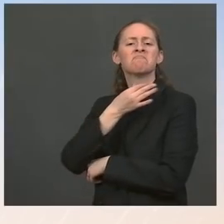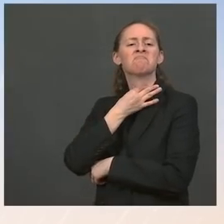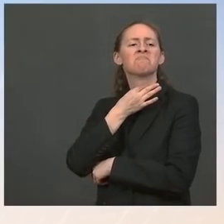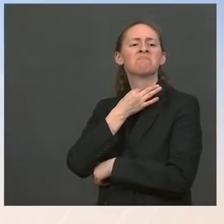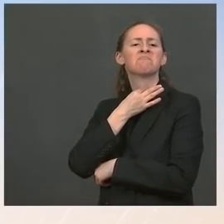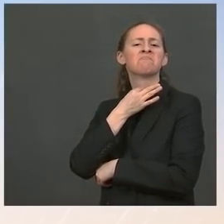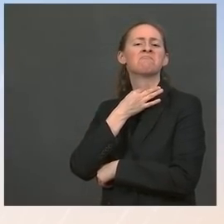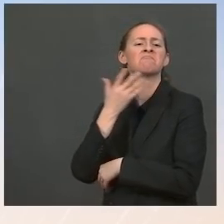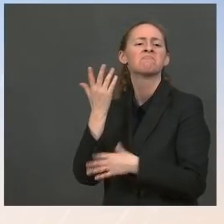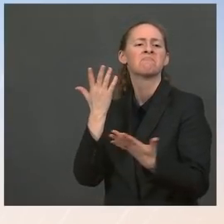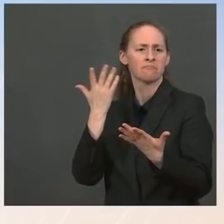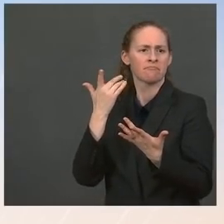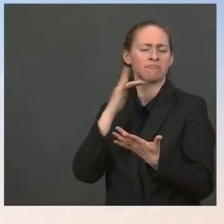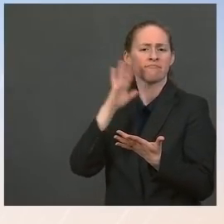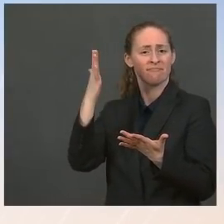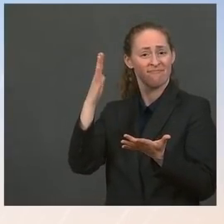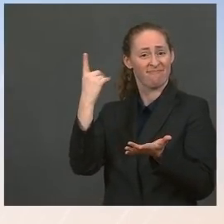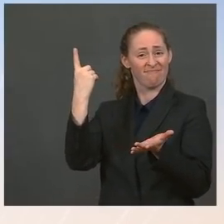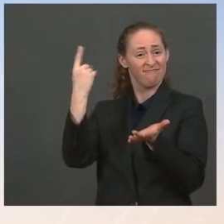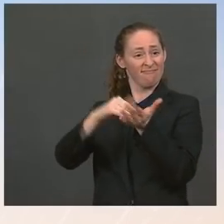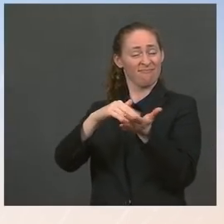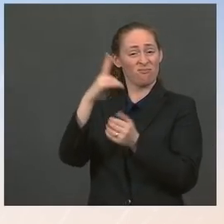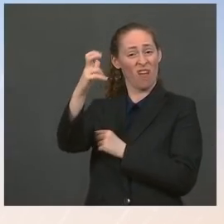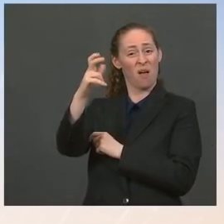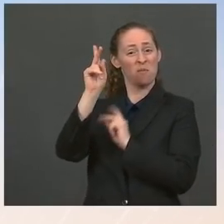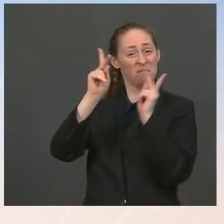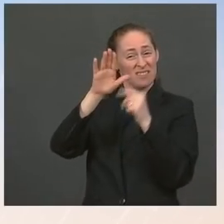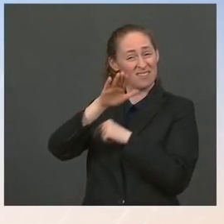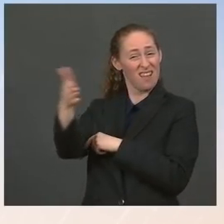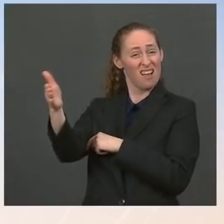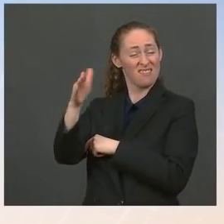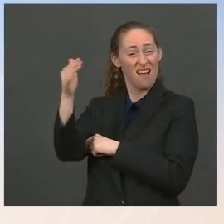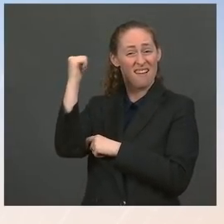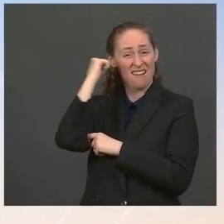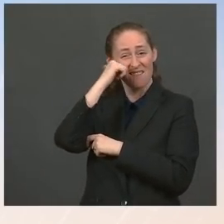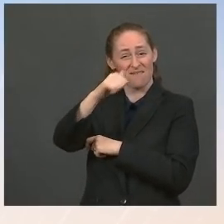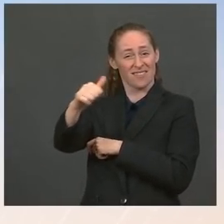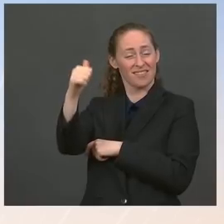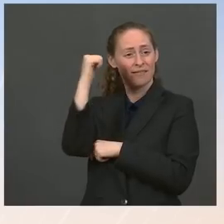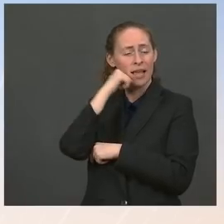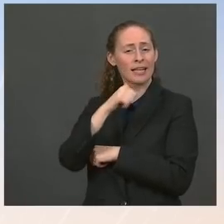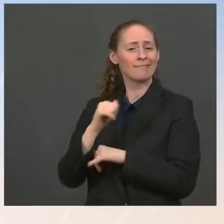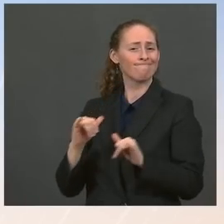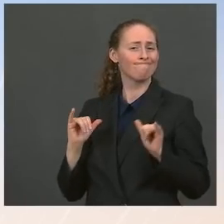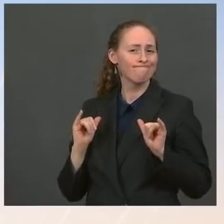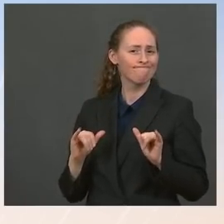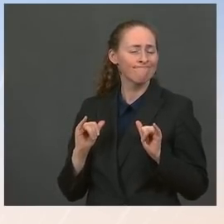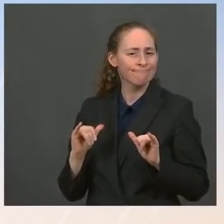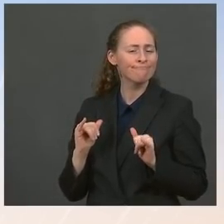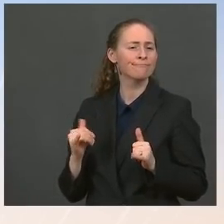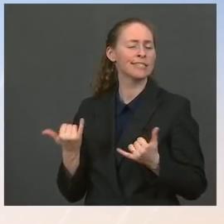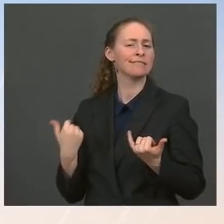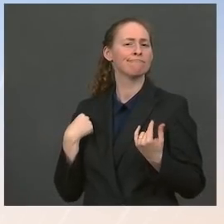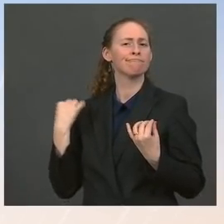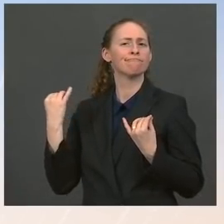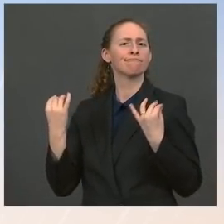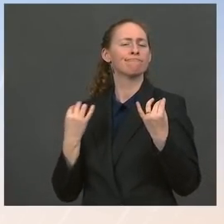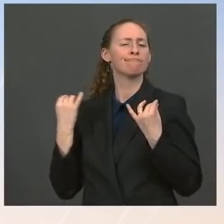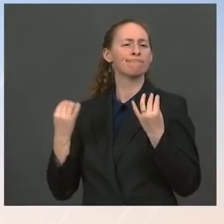Ms. Jean-Pierre: Approximate -- yeah, approximately. The Press: -- people dying. At the current rate that we're going, do you have an idea of when the pandemic could become an --